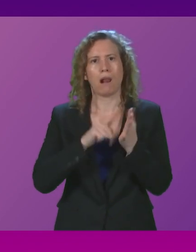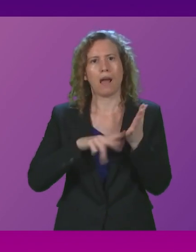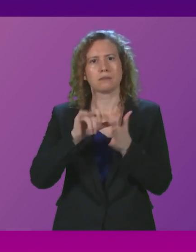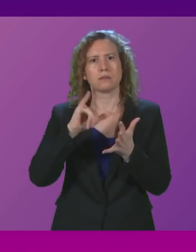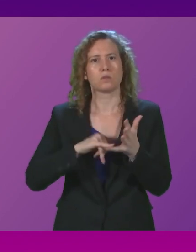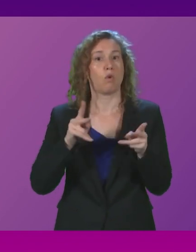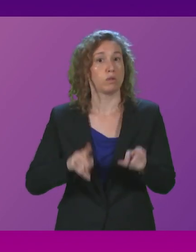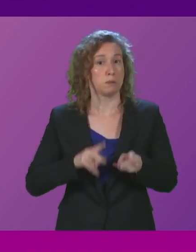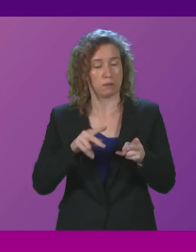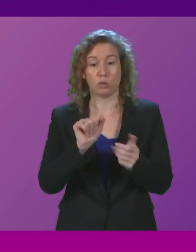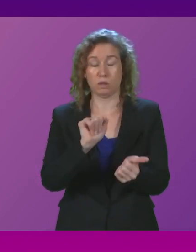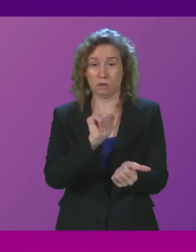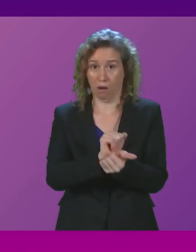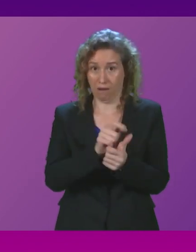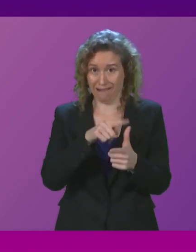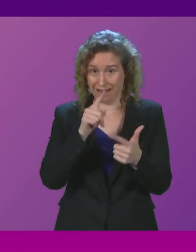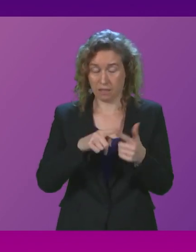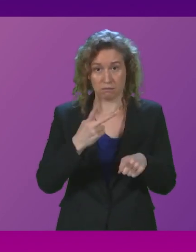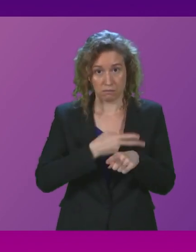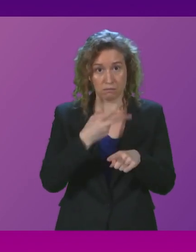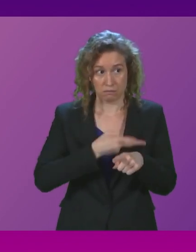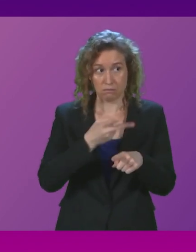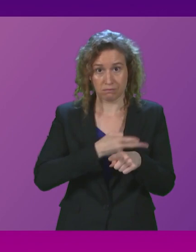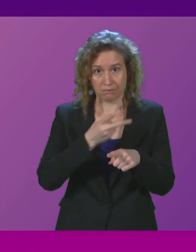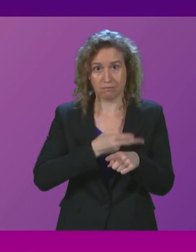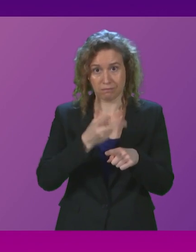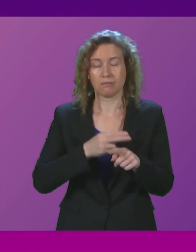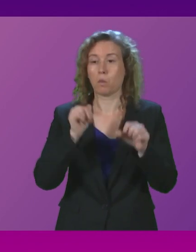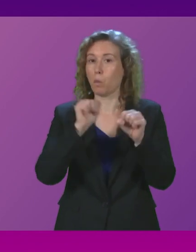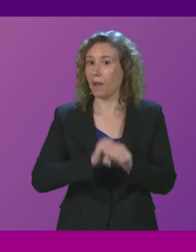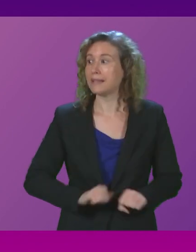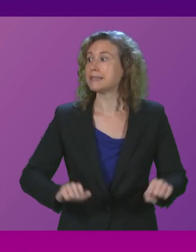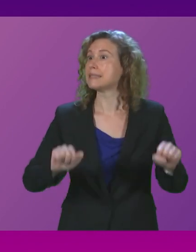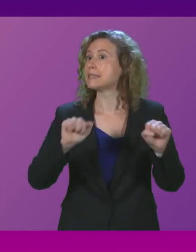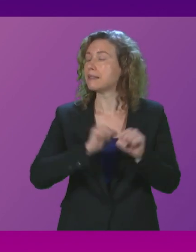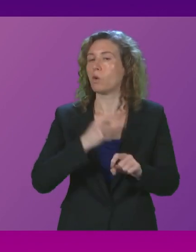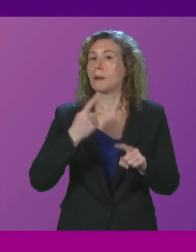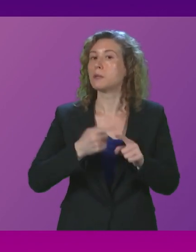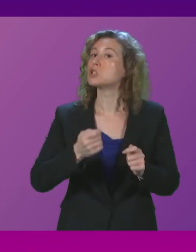She was stuck at A and E again, again and again, waiting for emergency treatment.